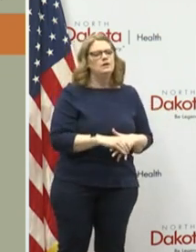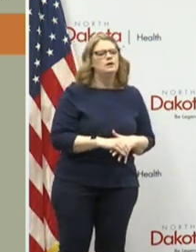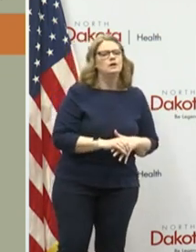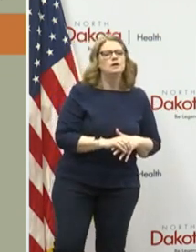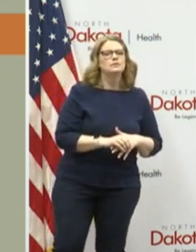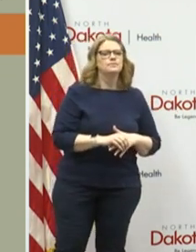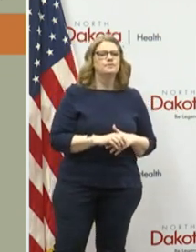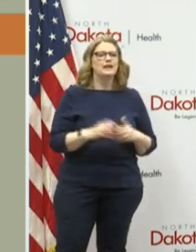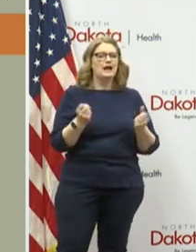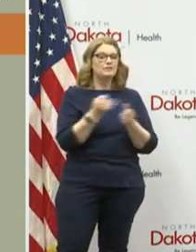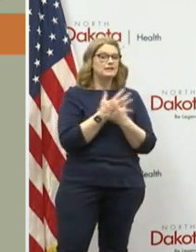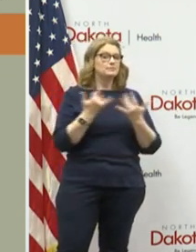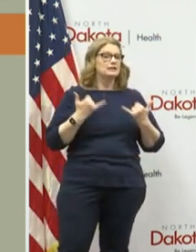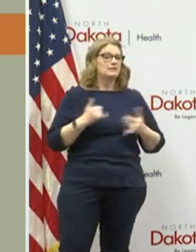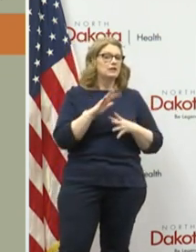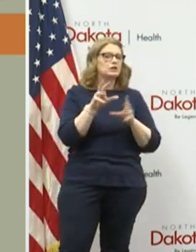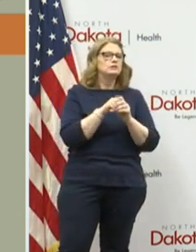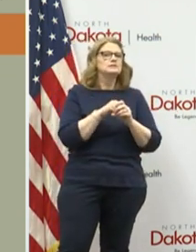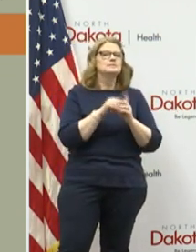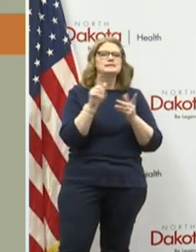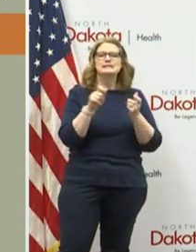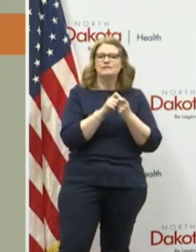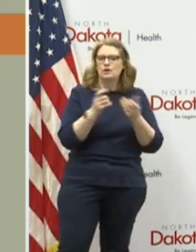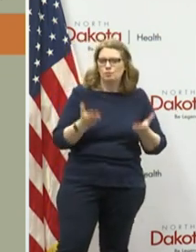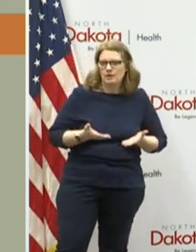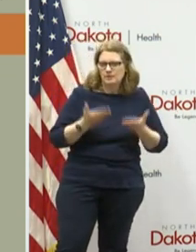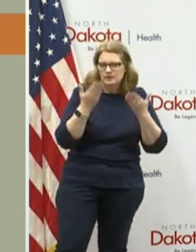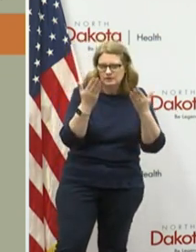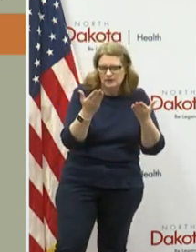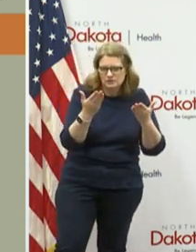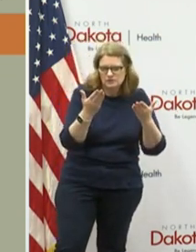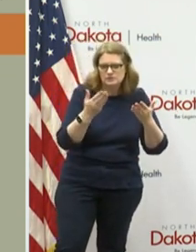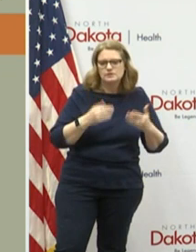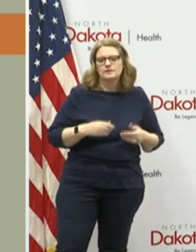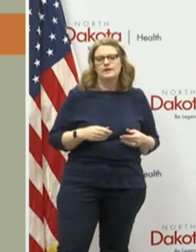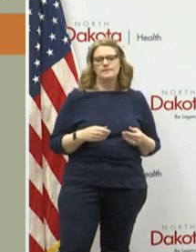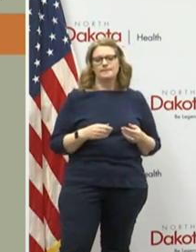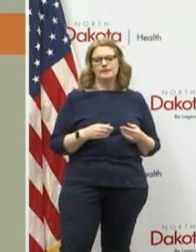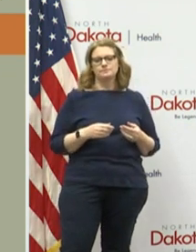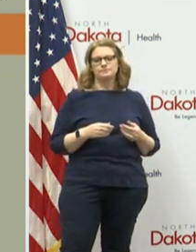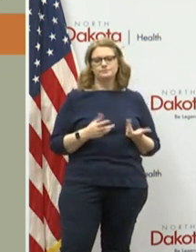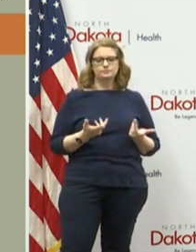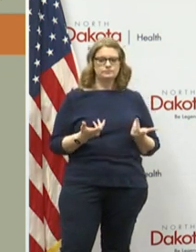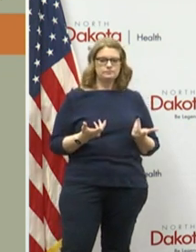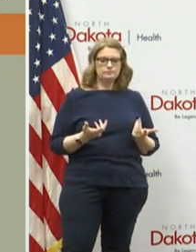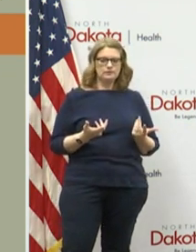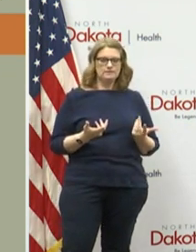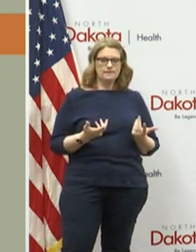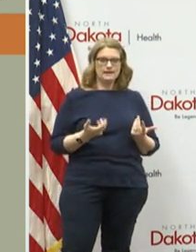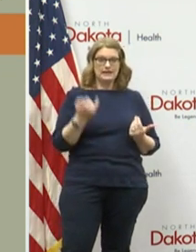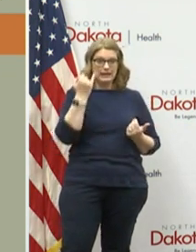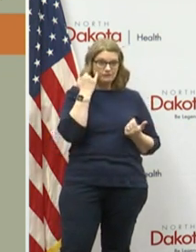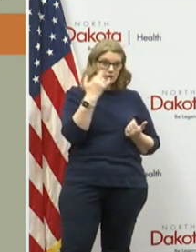BE CONSISTENT AND SAFE ACROSS ALL FORMS OF FOOD SERVICE AND THEN EACH OF THESE NOW HAVE BEEN